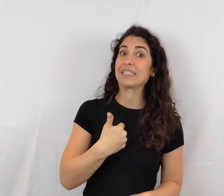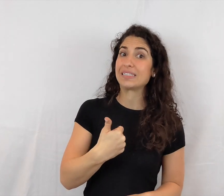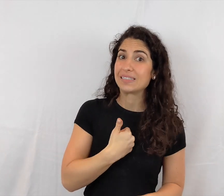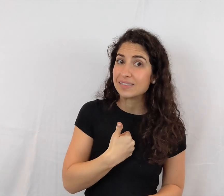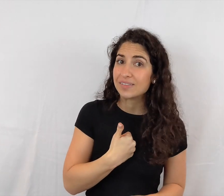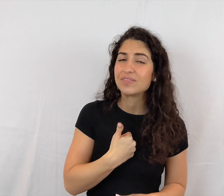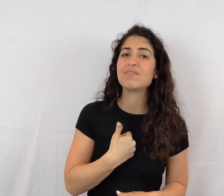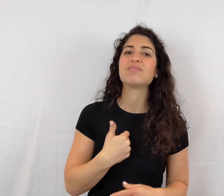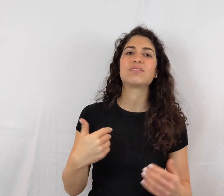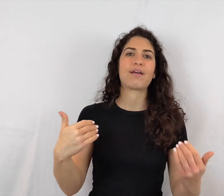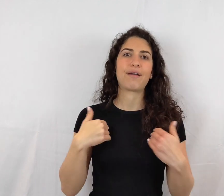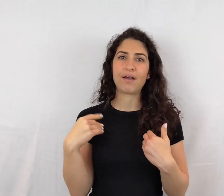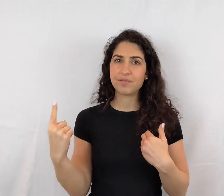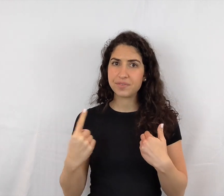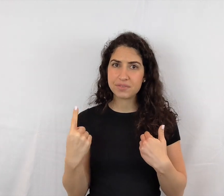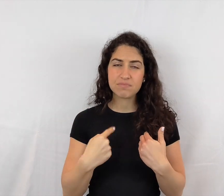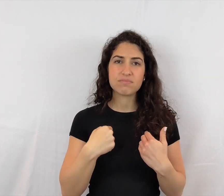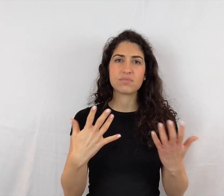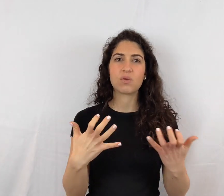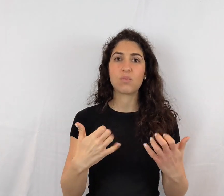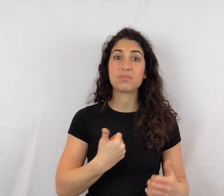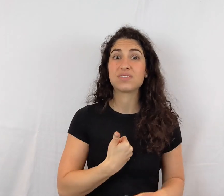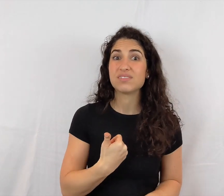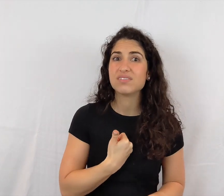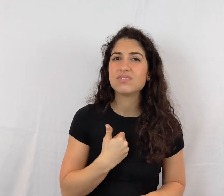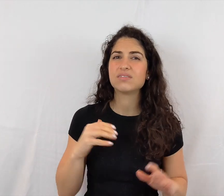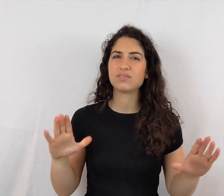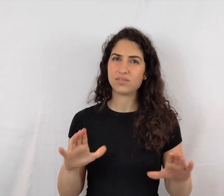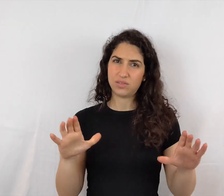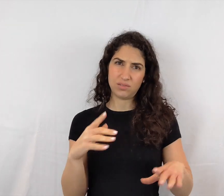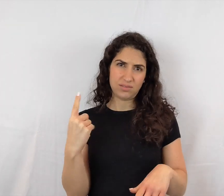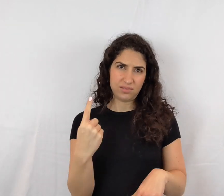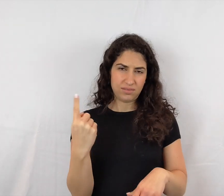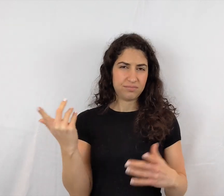I want myself... I have something I want to do myself.